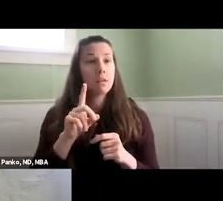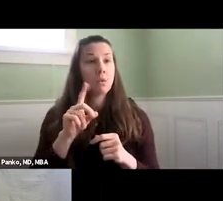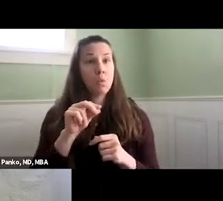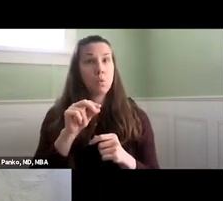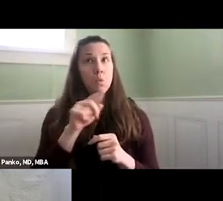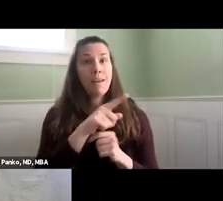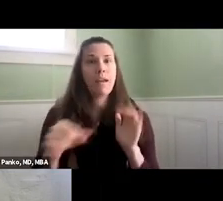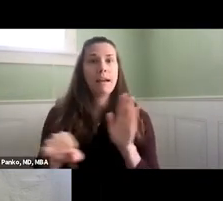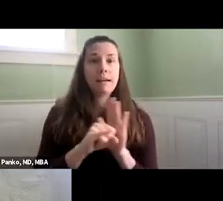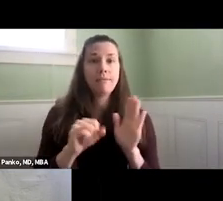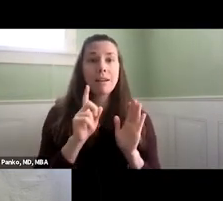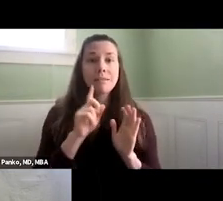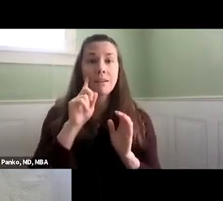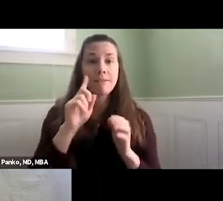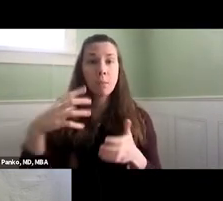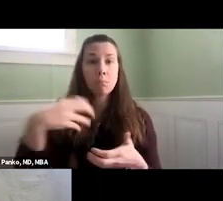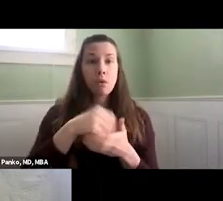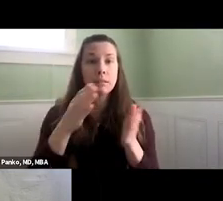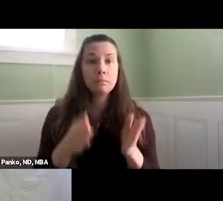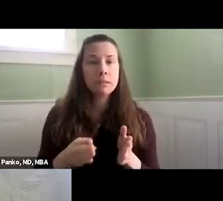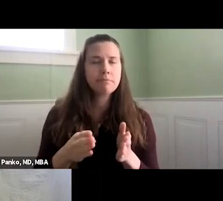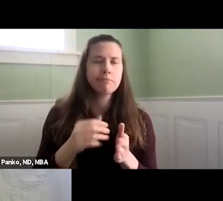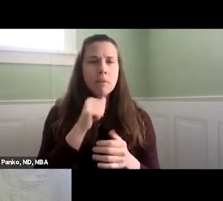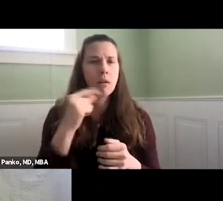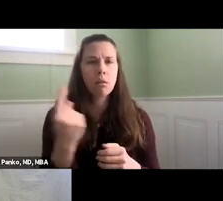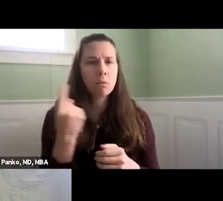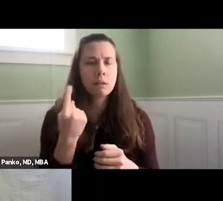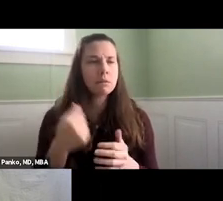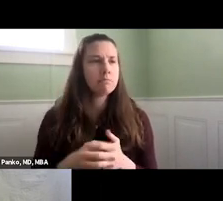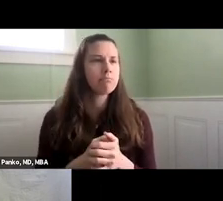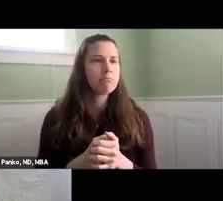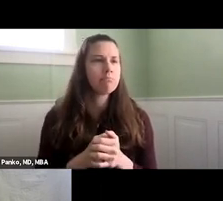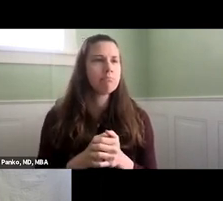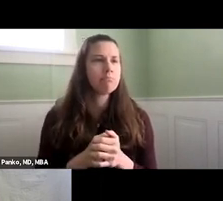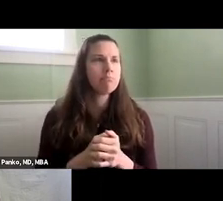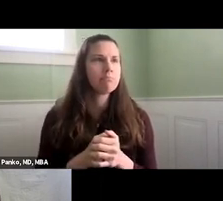There are some great data sets out there on disabled women, but they don't always identify